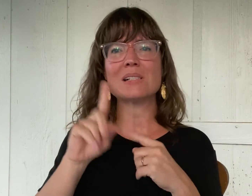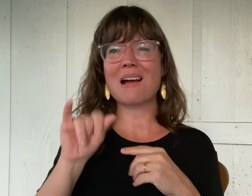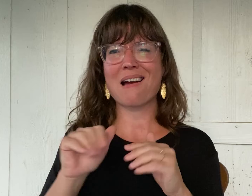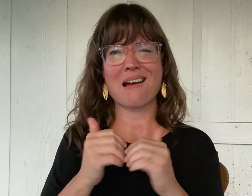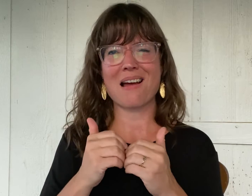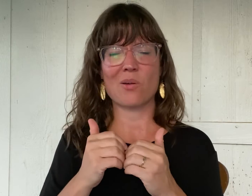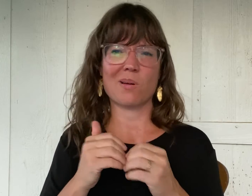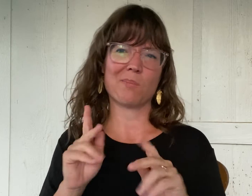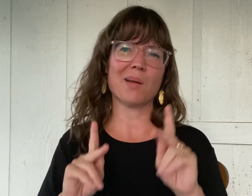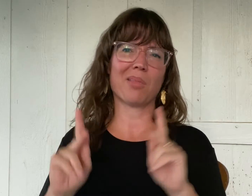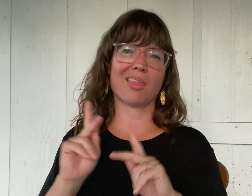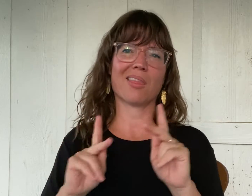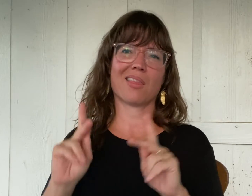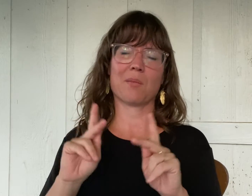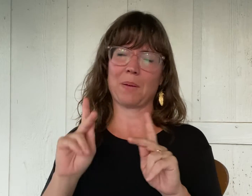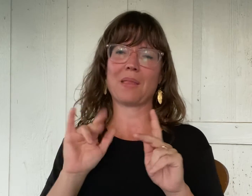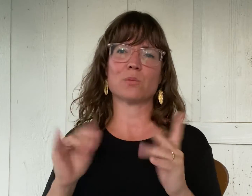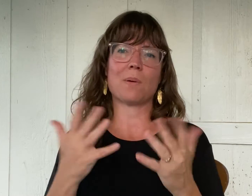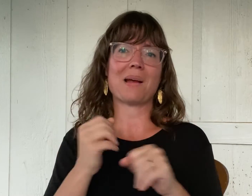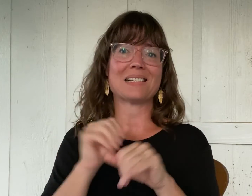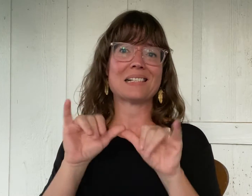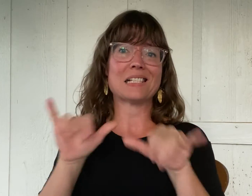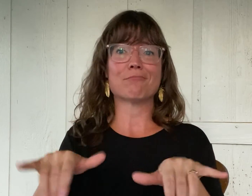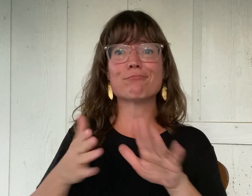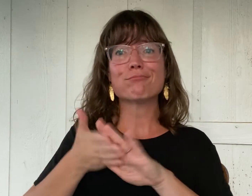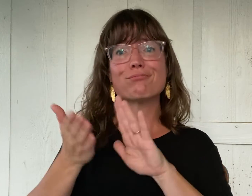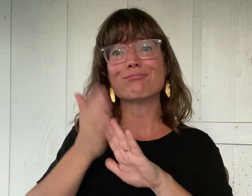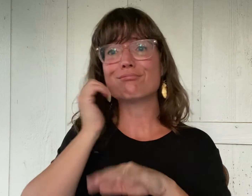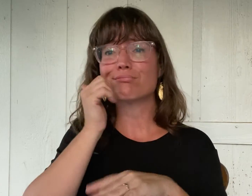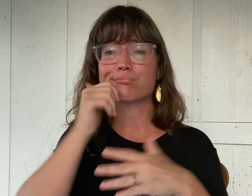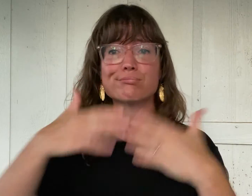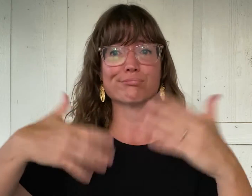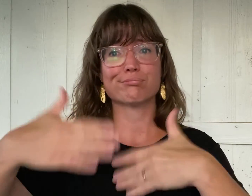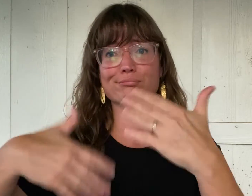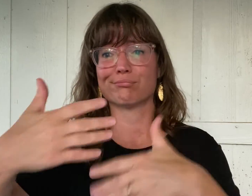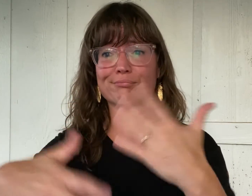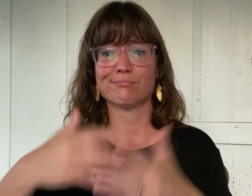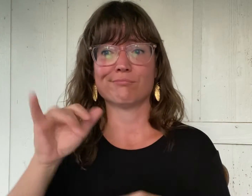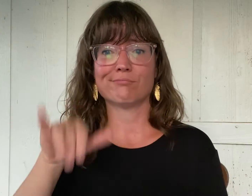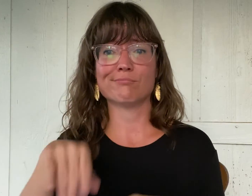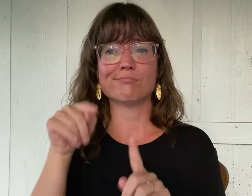of the systems we see people. They are who make the system operate.